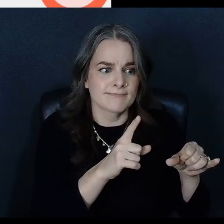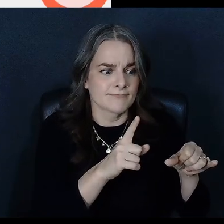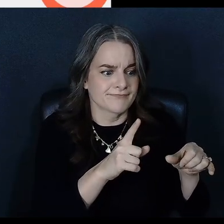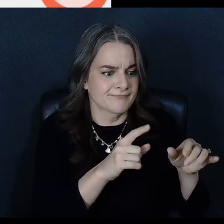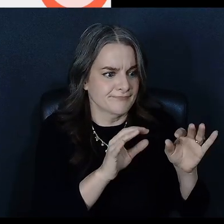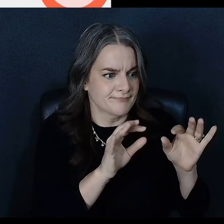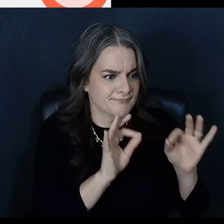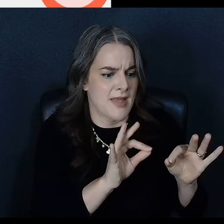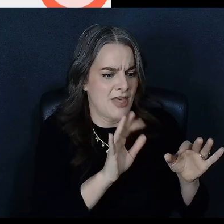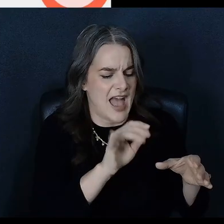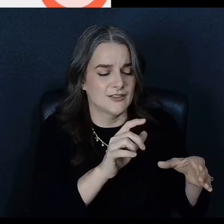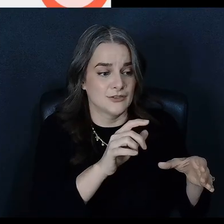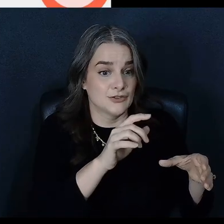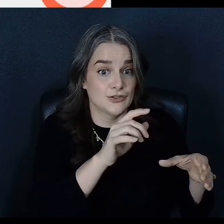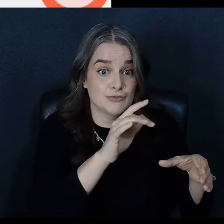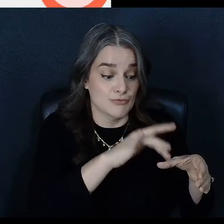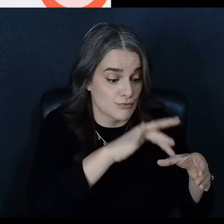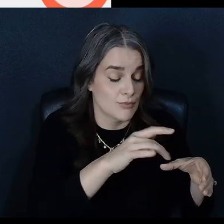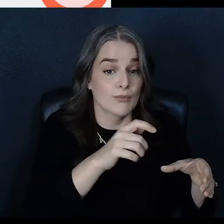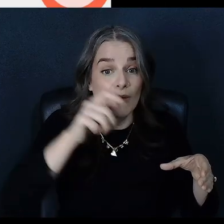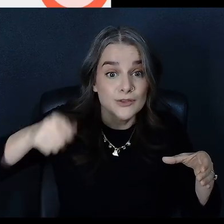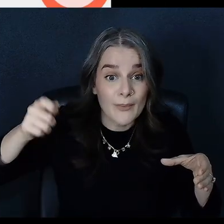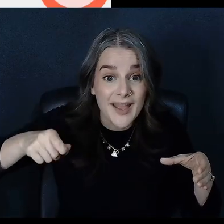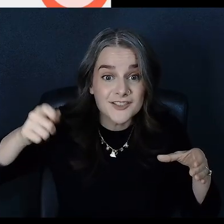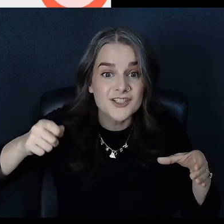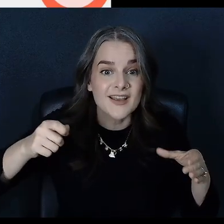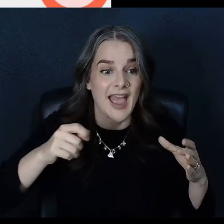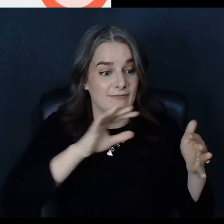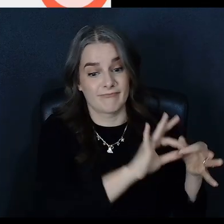is able to interface into the other devices this person needs?